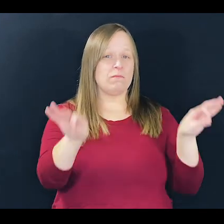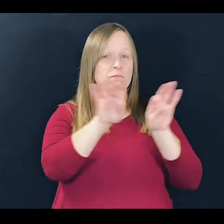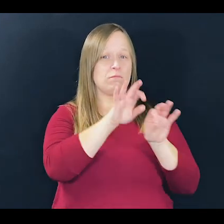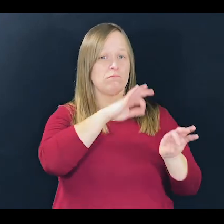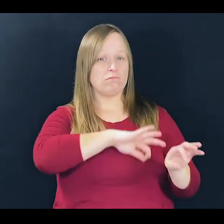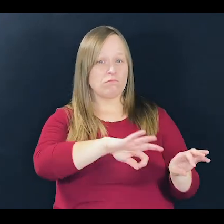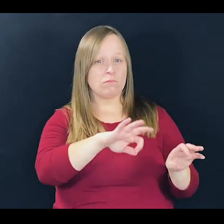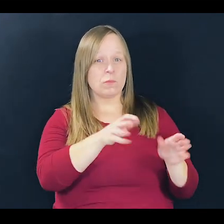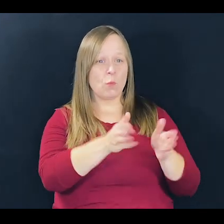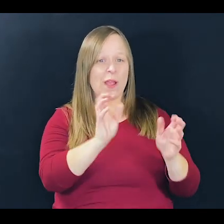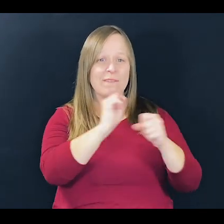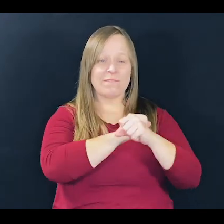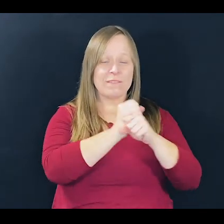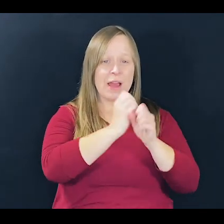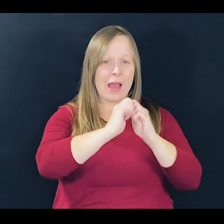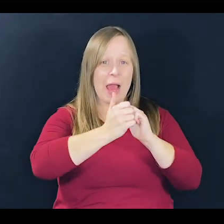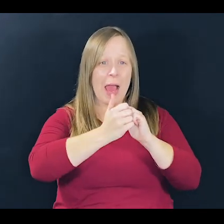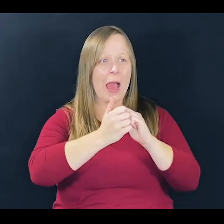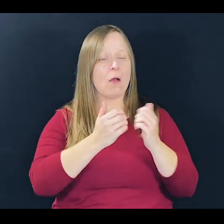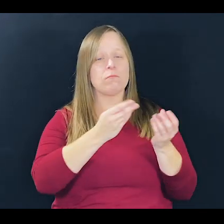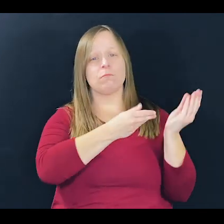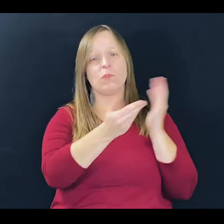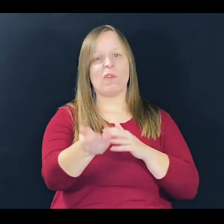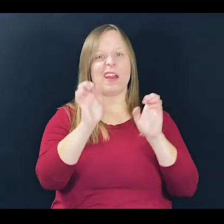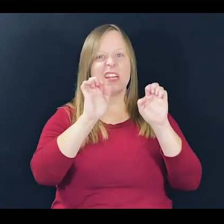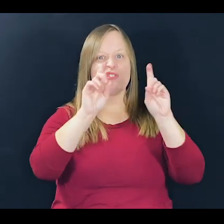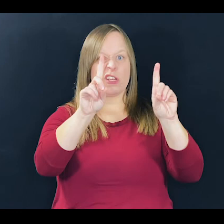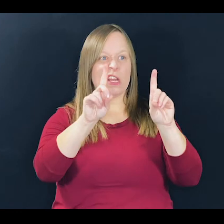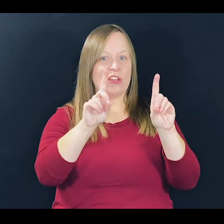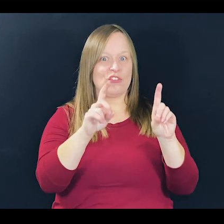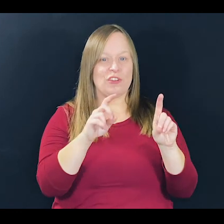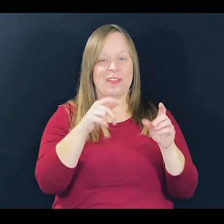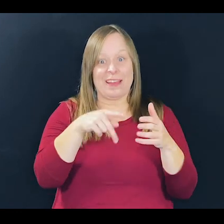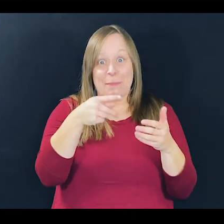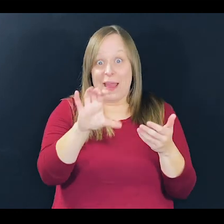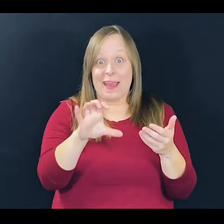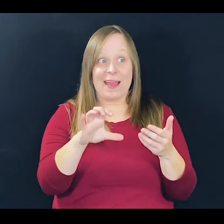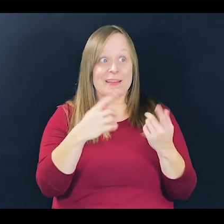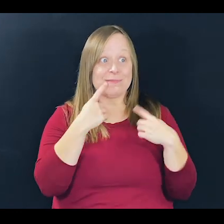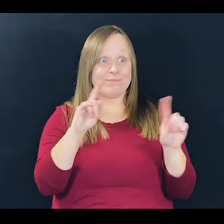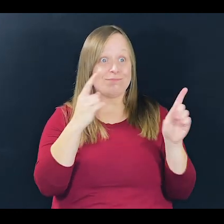fight this fight and is to provide education just like these podcasts so if